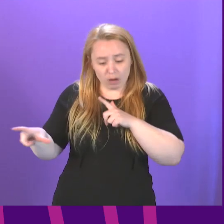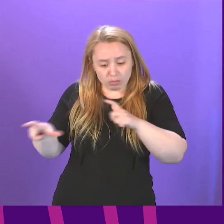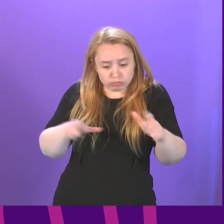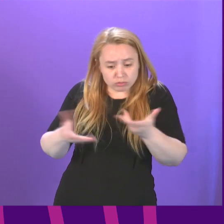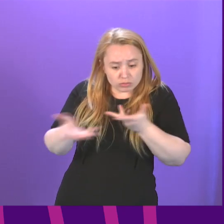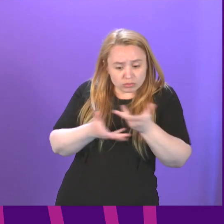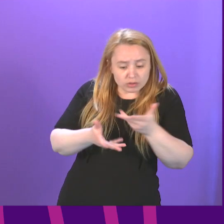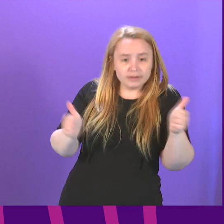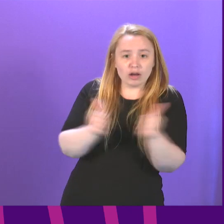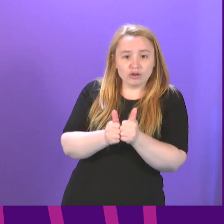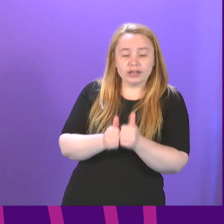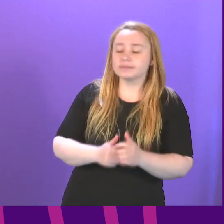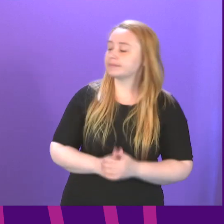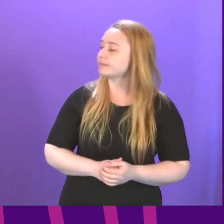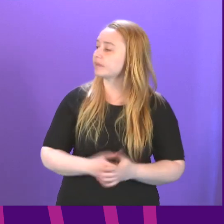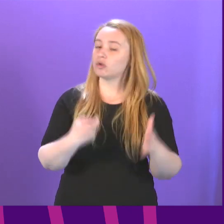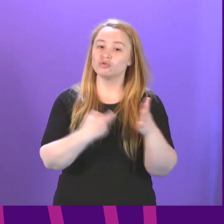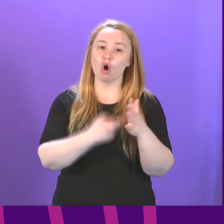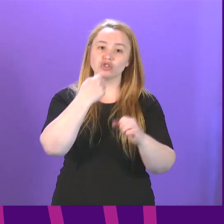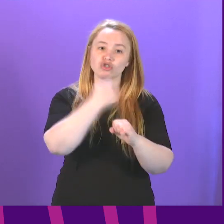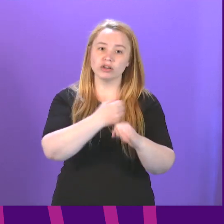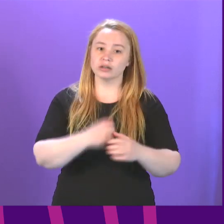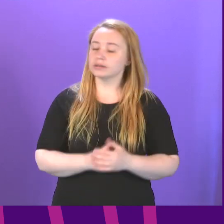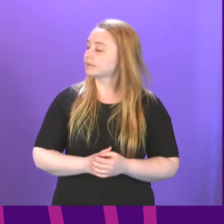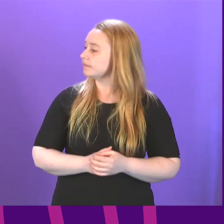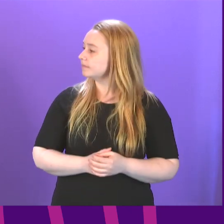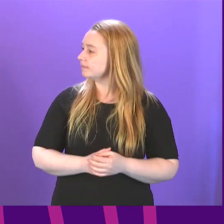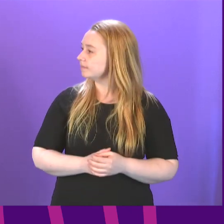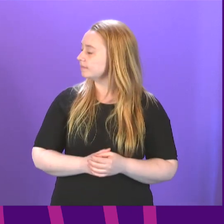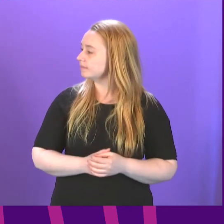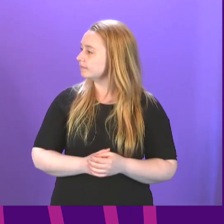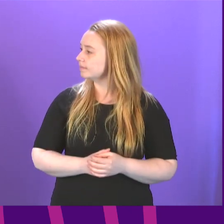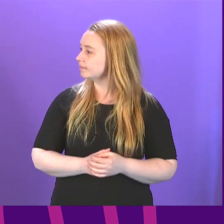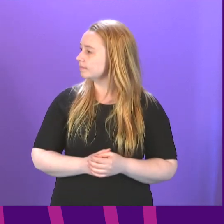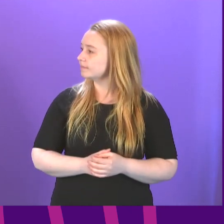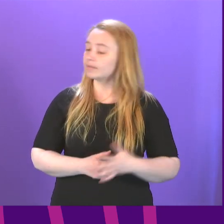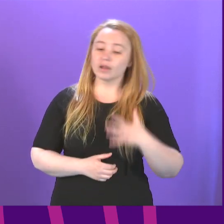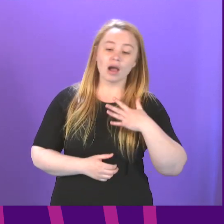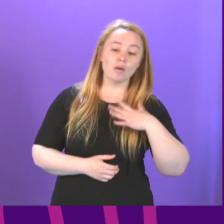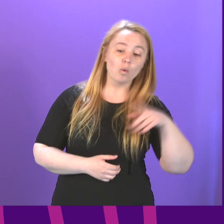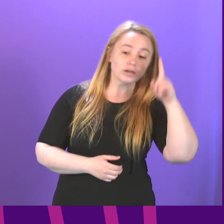Ross Greer (West Scotland) (Green): I suggest that strike action is in the